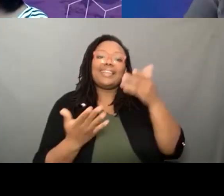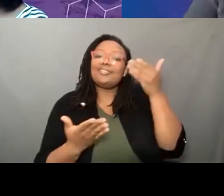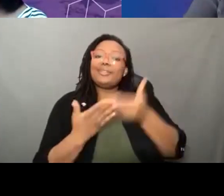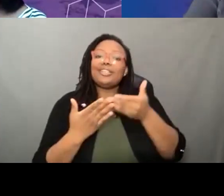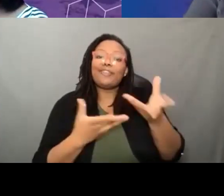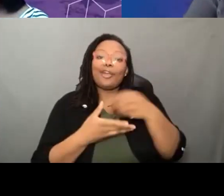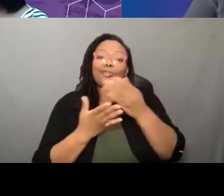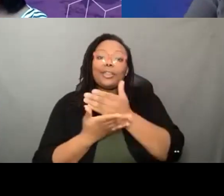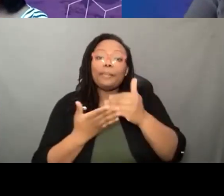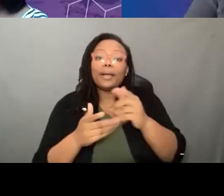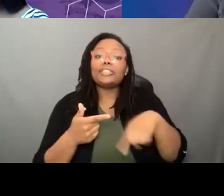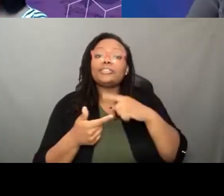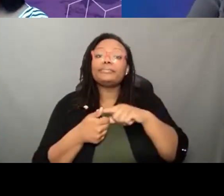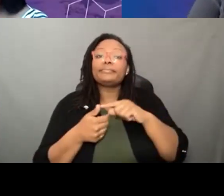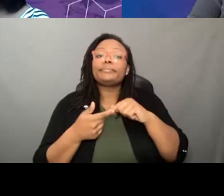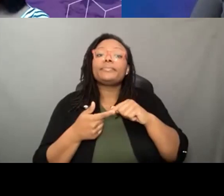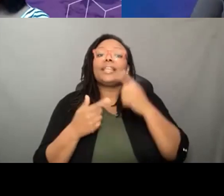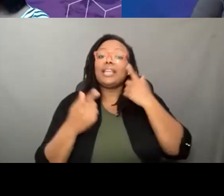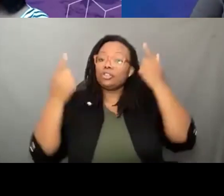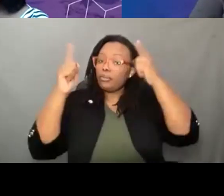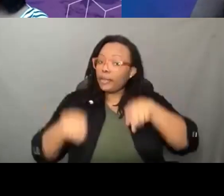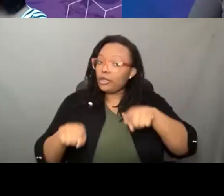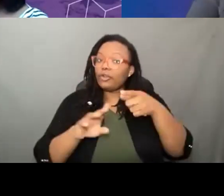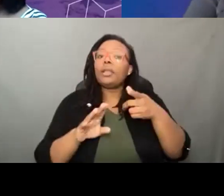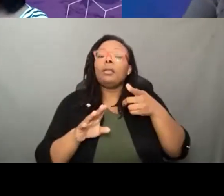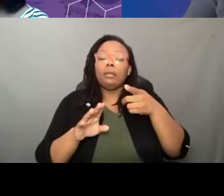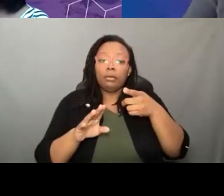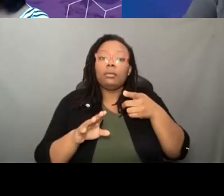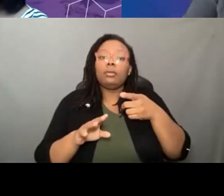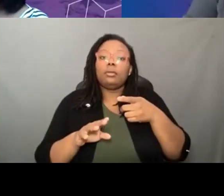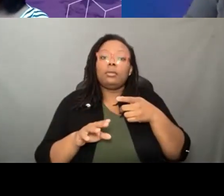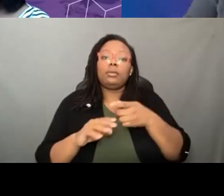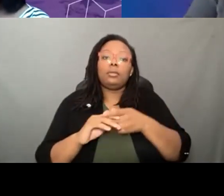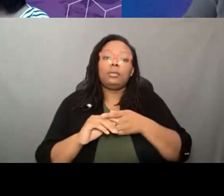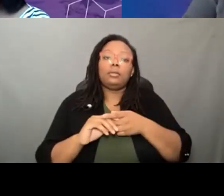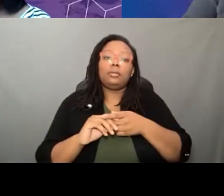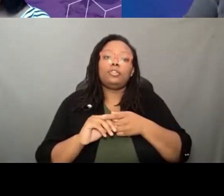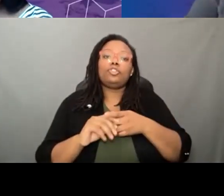It needs to be agreed upon, you know, during your grant approval